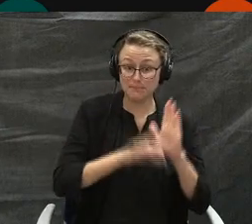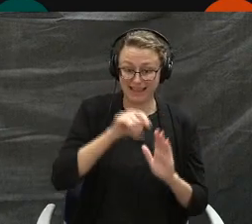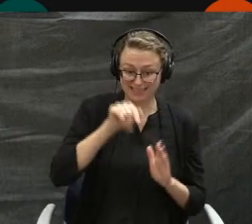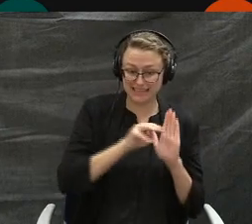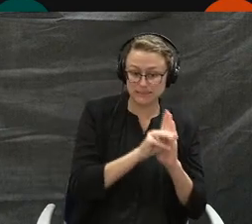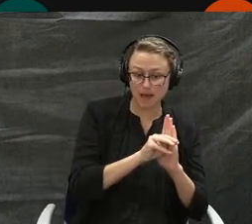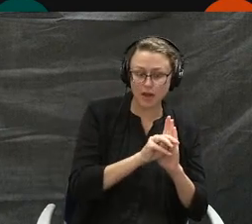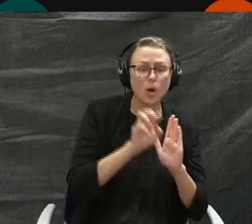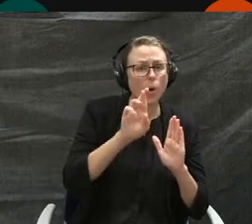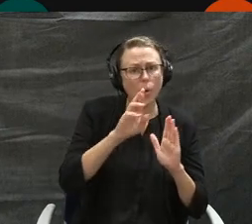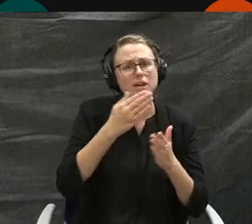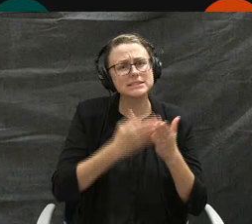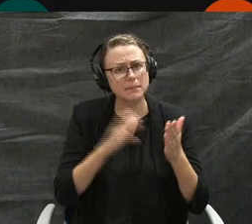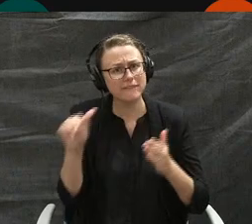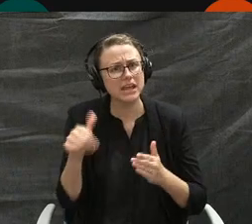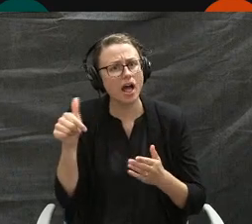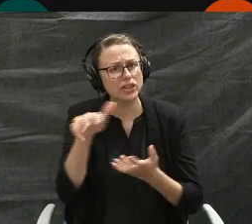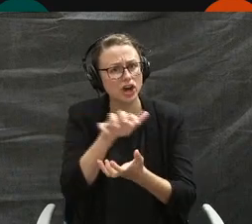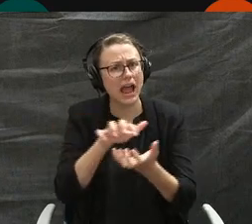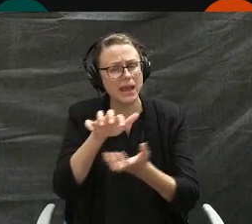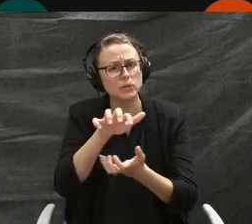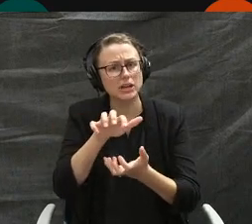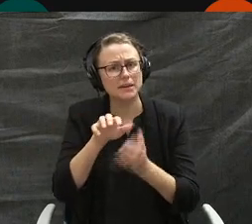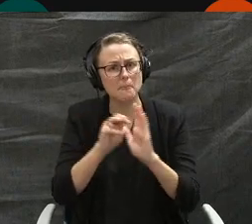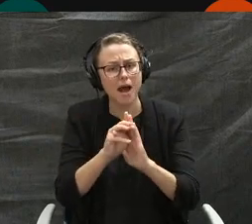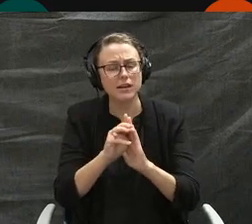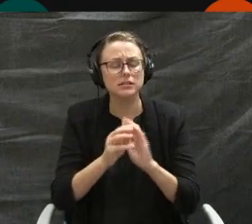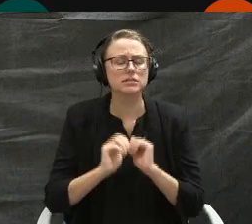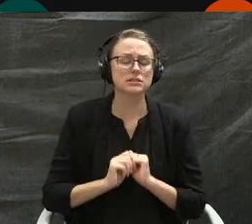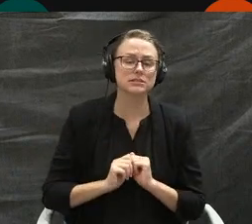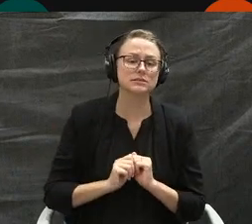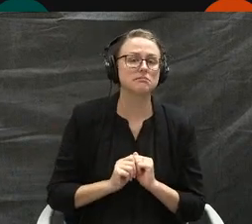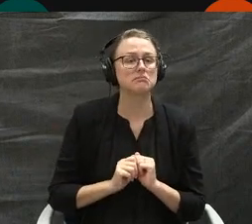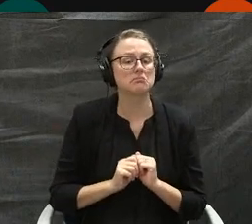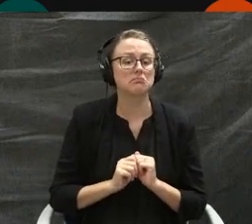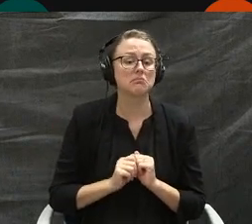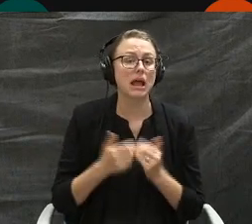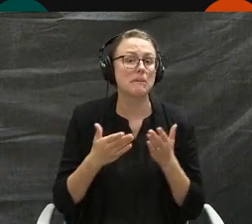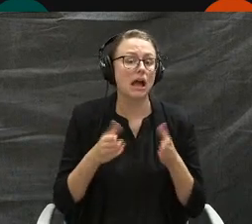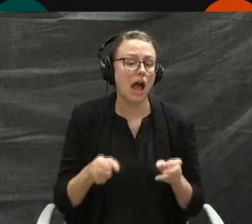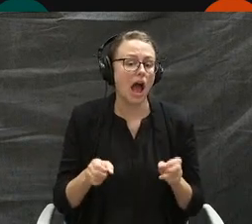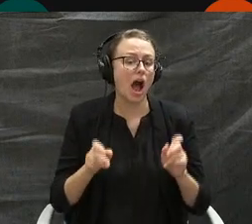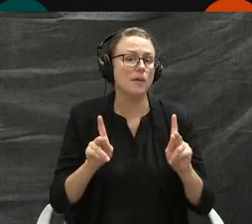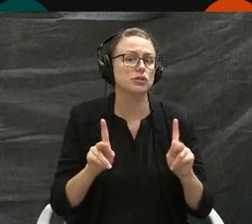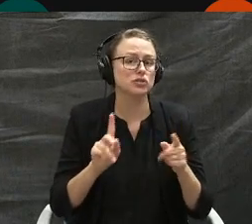if we were to go with this type of model, or maybe some of the